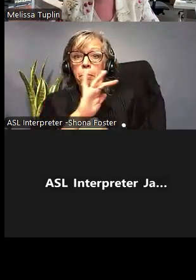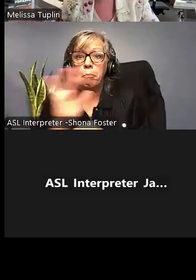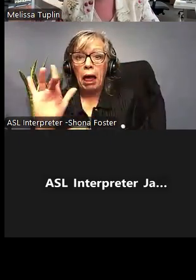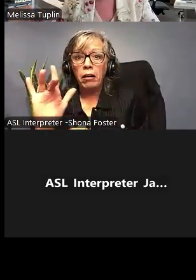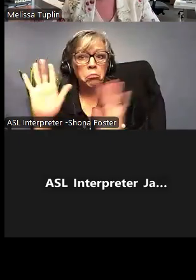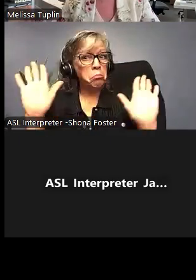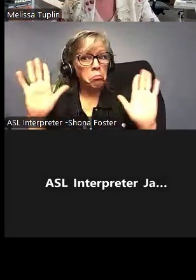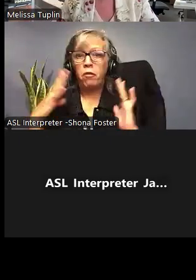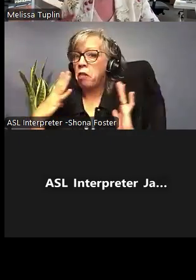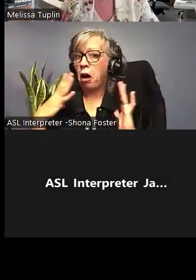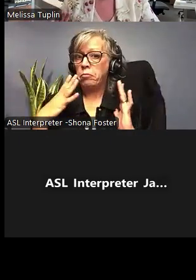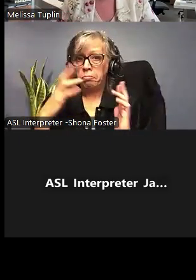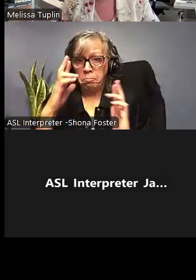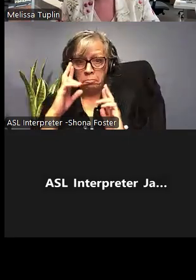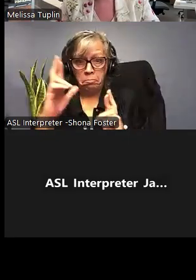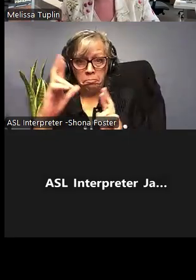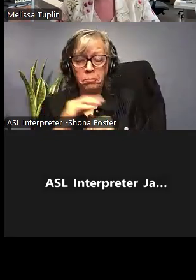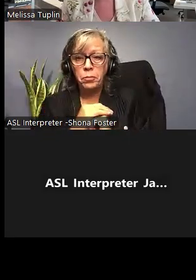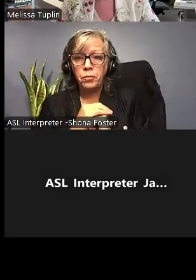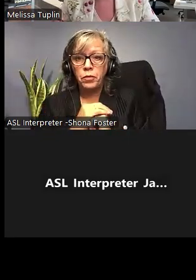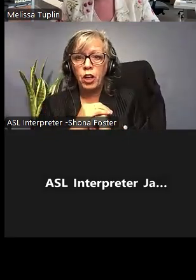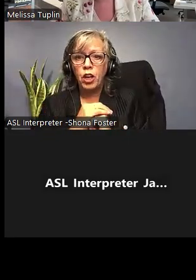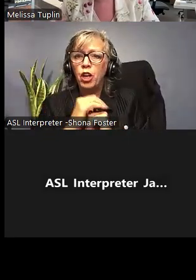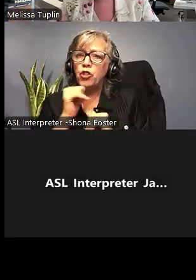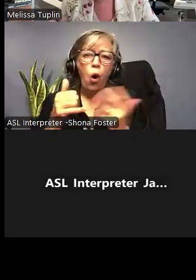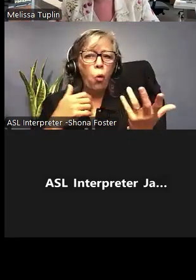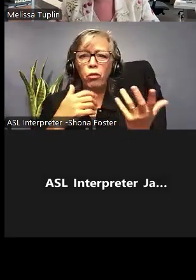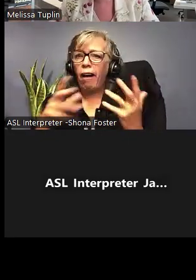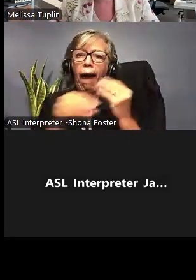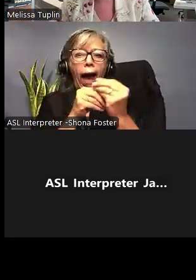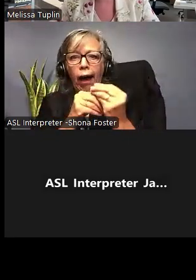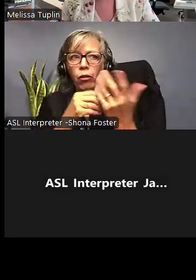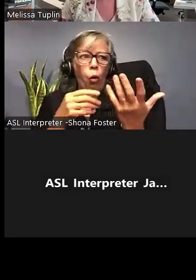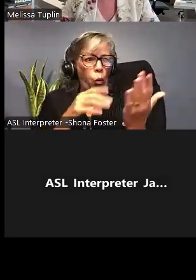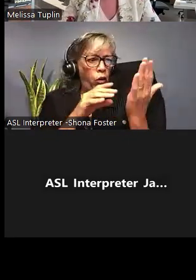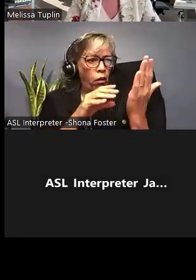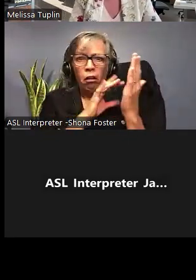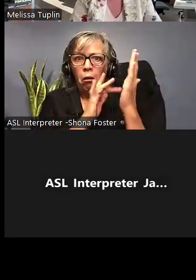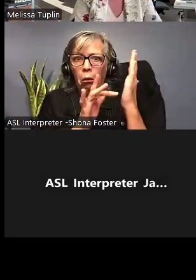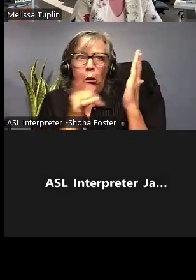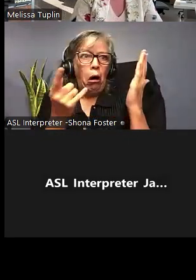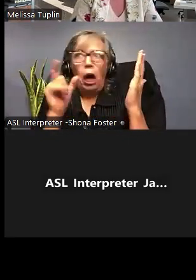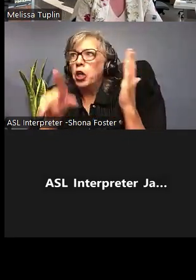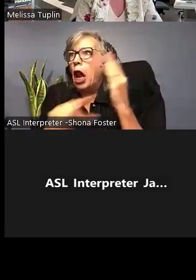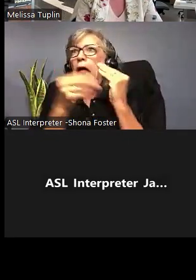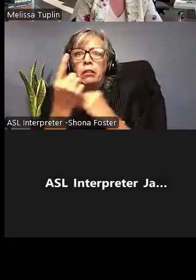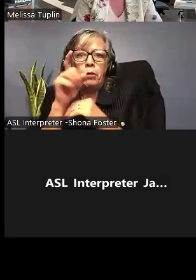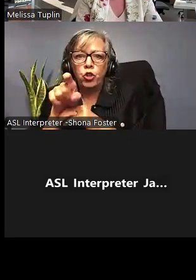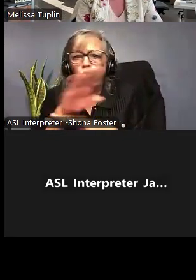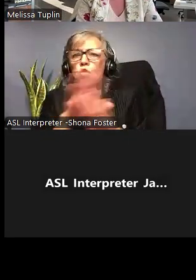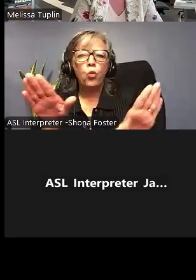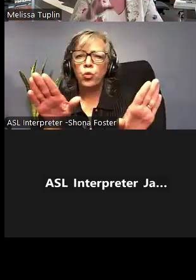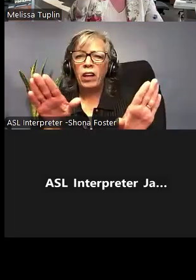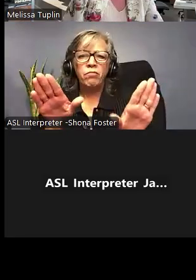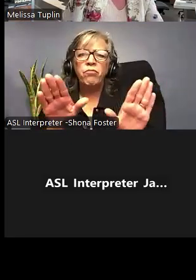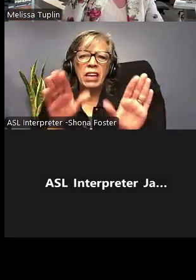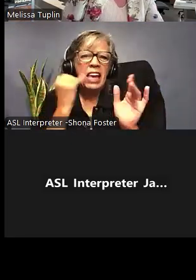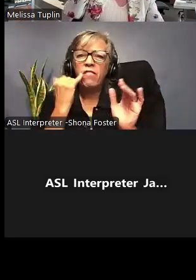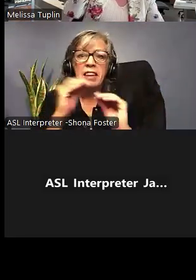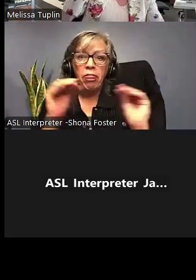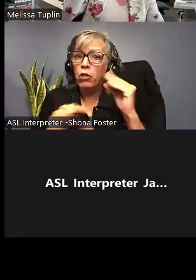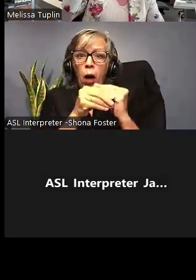that's totally fine. Do not write things just for the sake of having this section filled out.